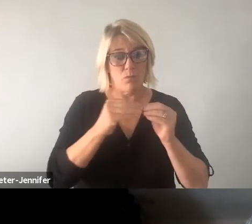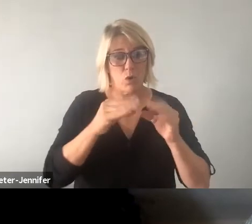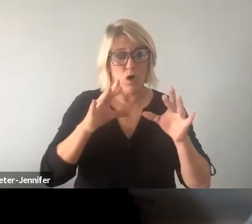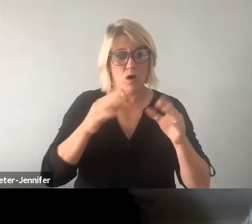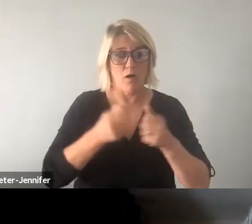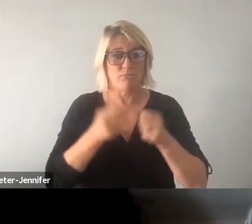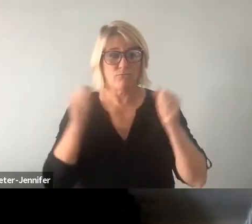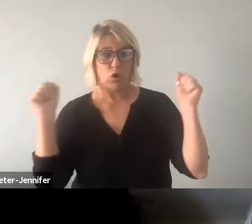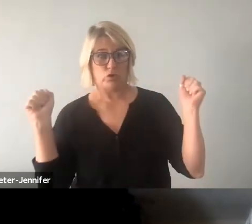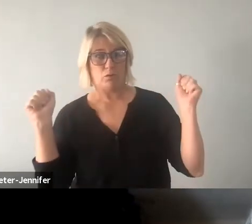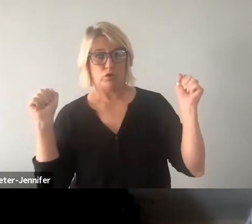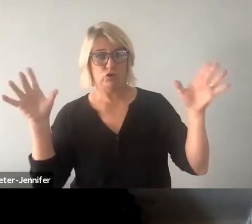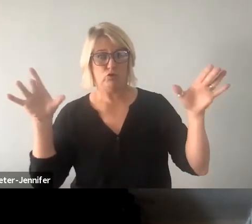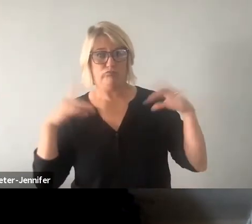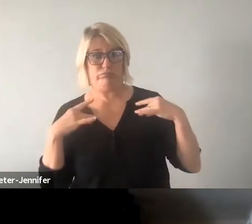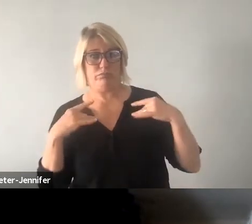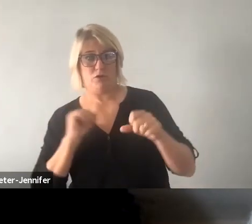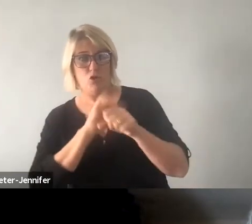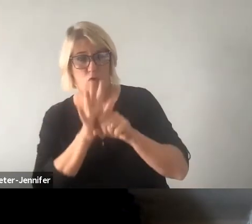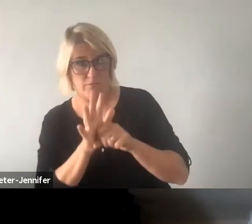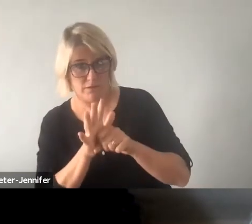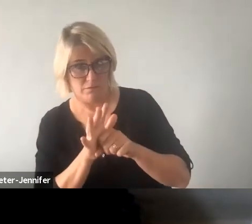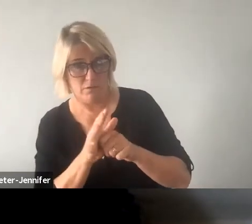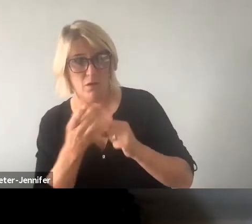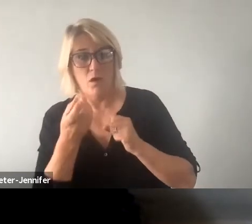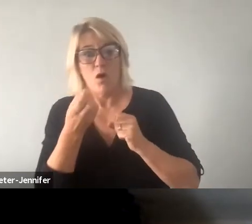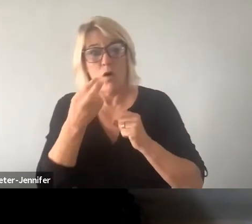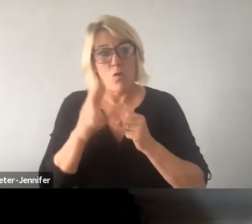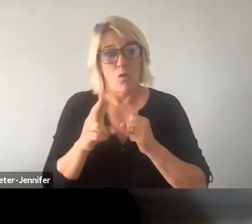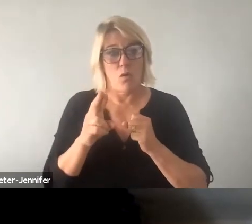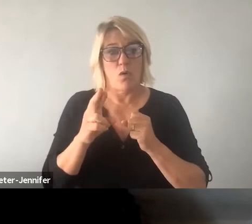individuals who have disabilities that